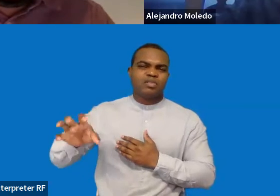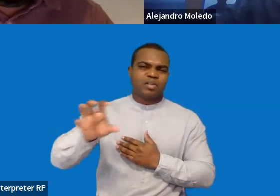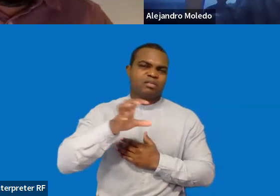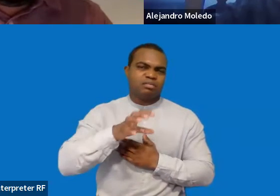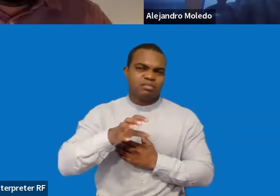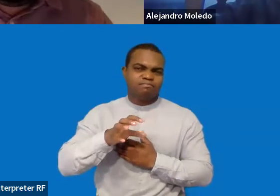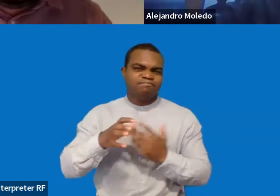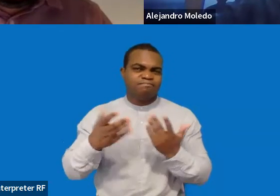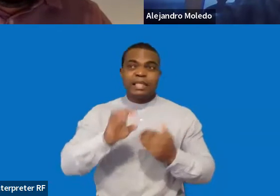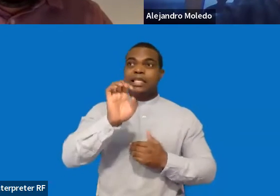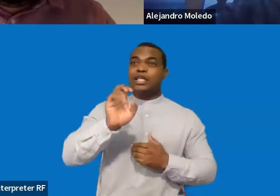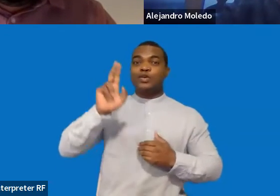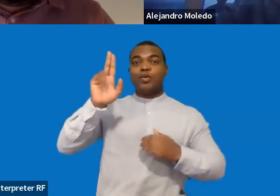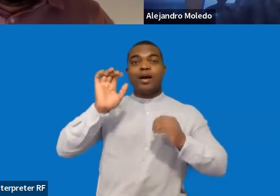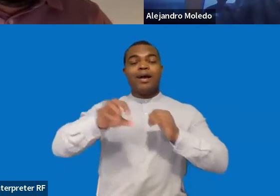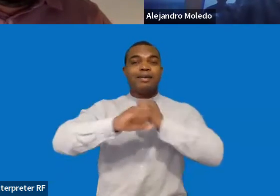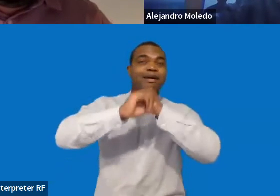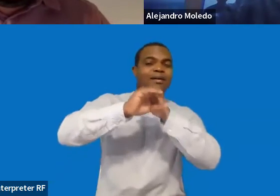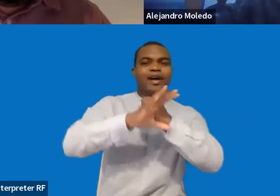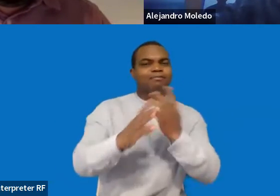for the people to get to know about this card.